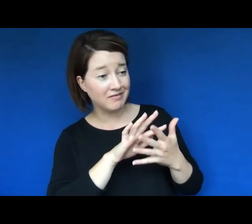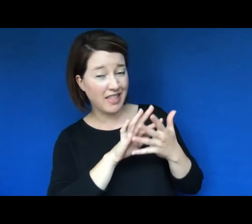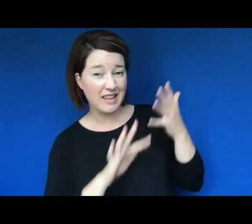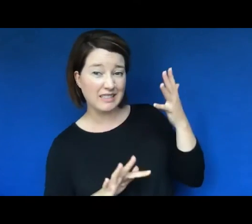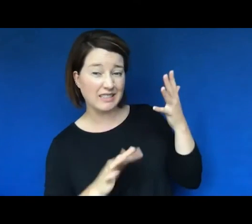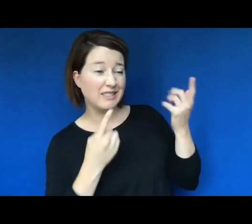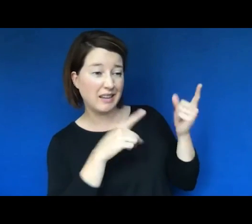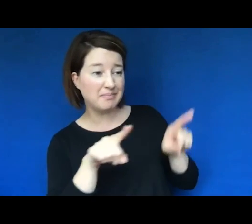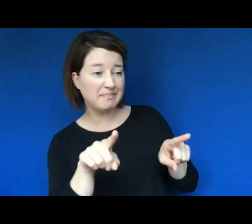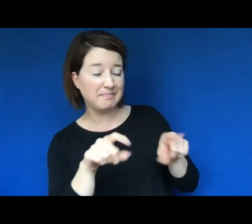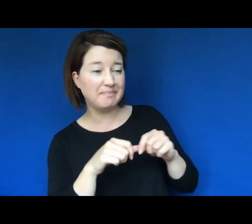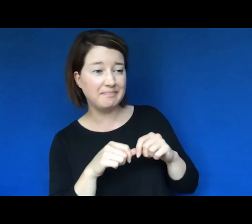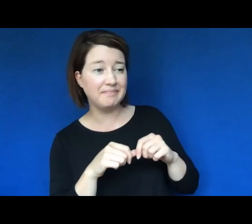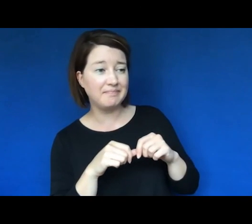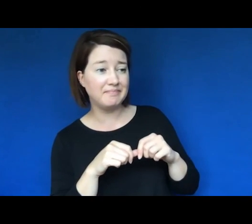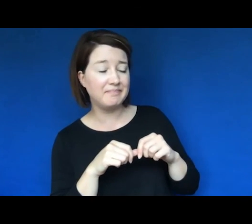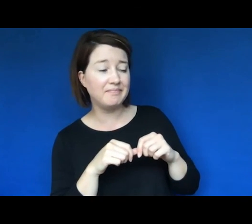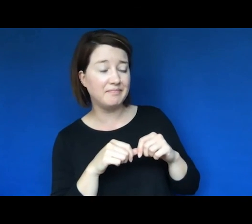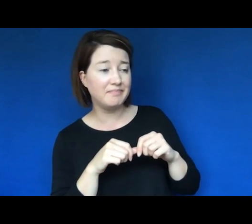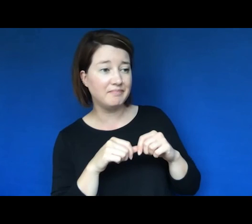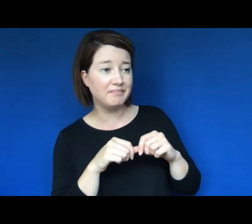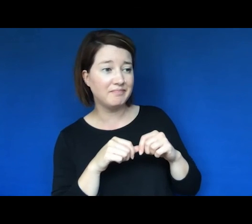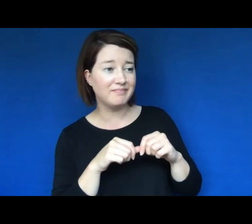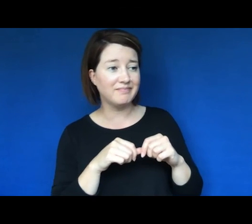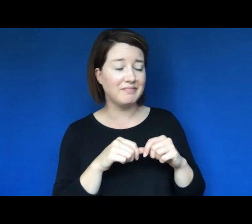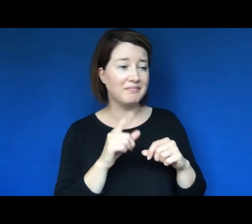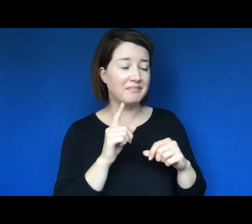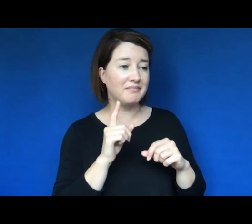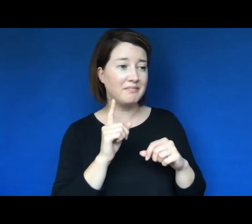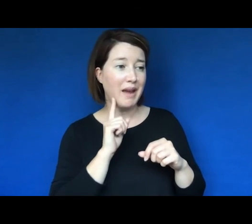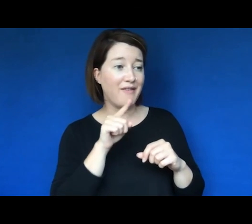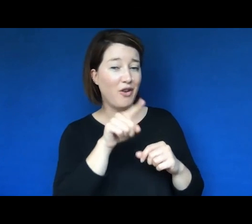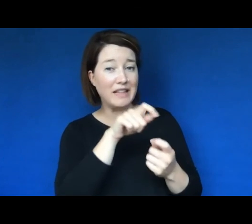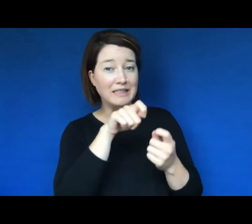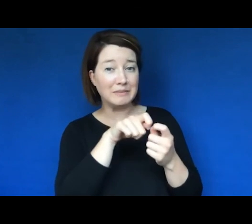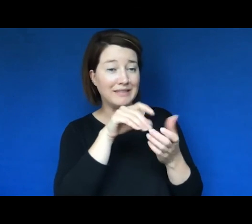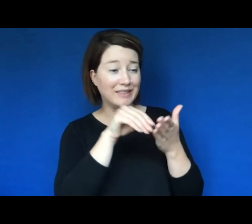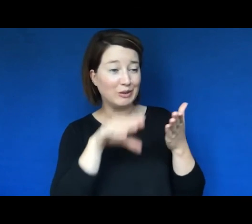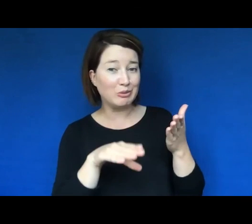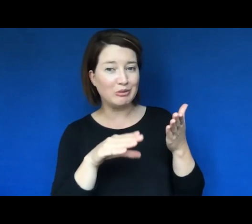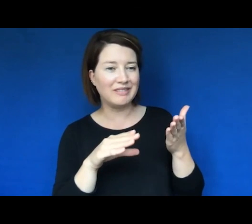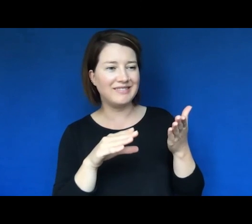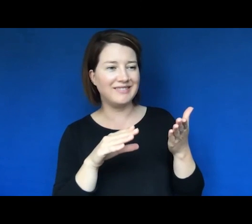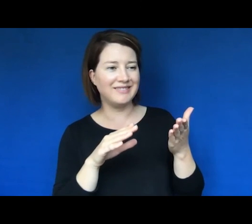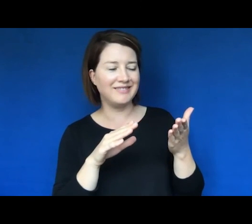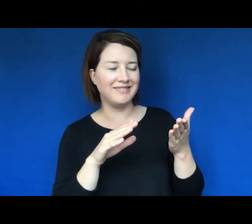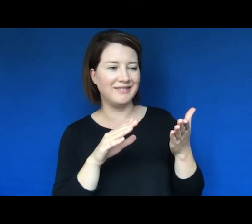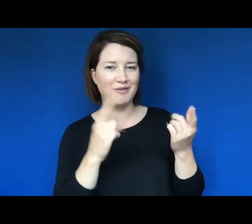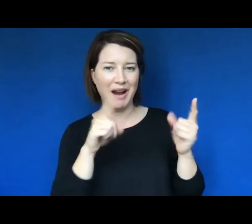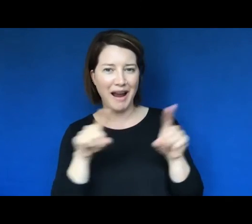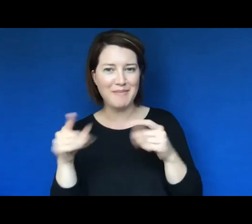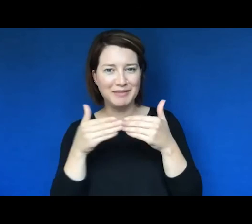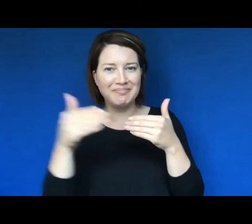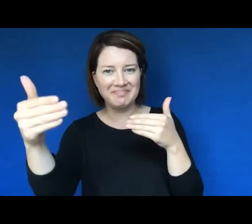is what happened to your student after they left school, they went on to get this type